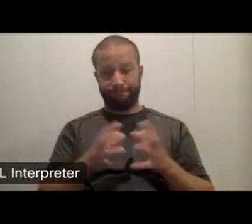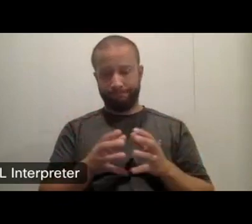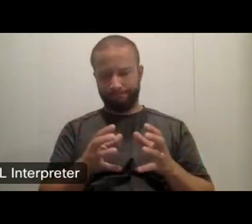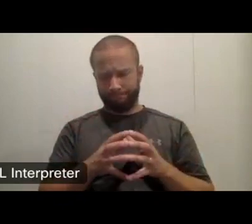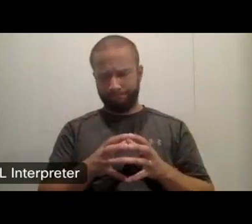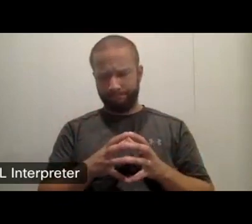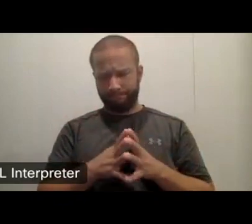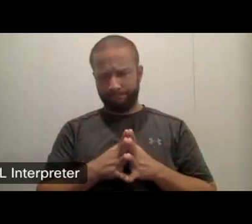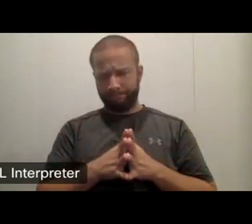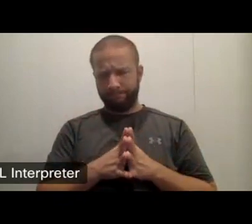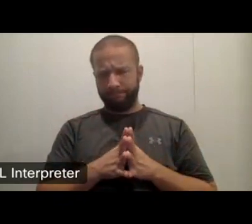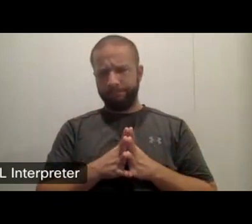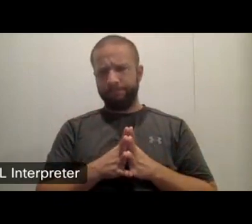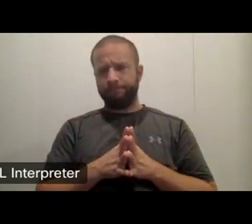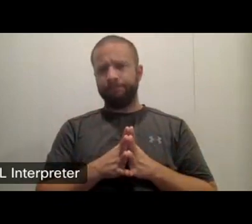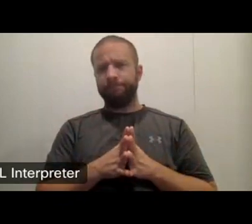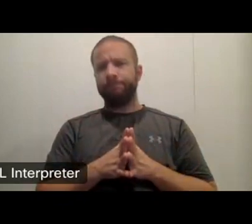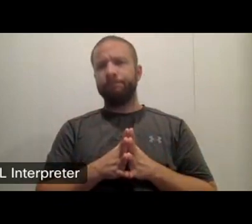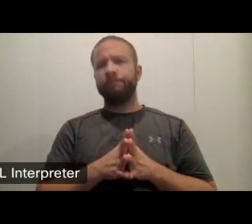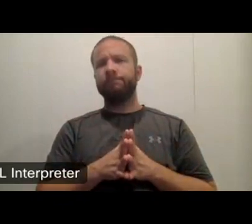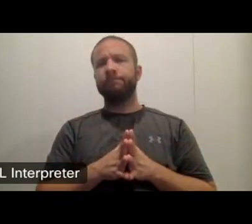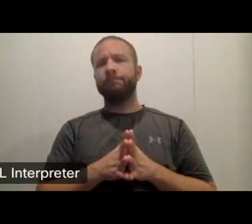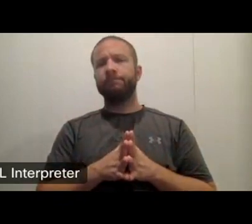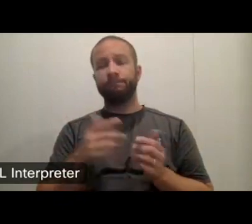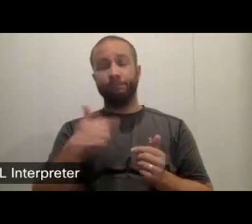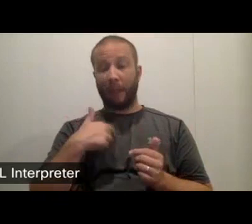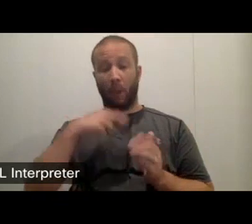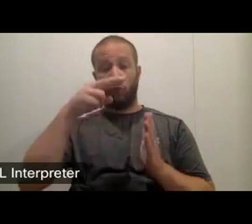um an additional comment from Mr Bartolo I'm just kind of reading from the chat but I'll